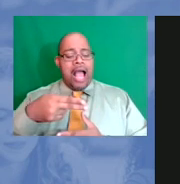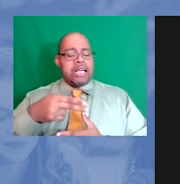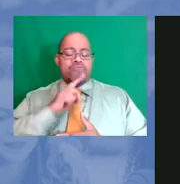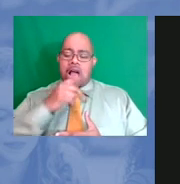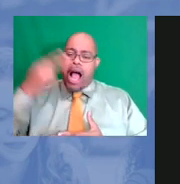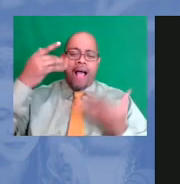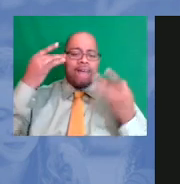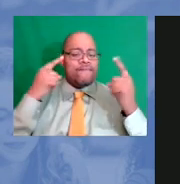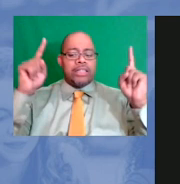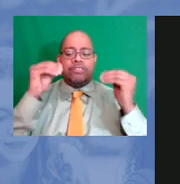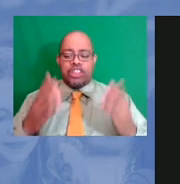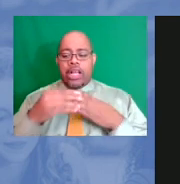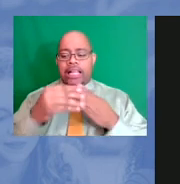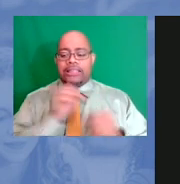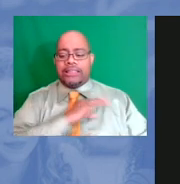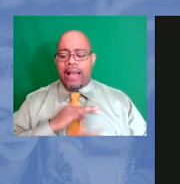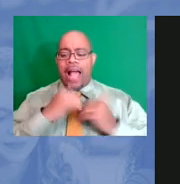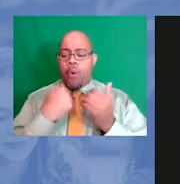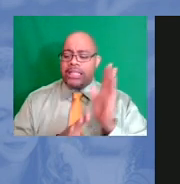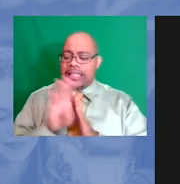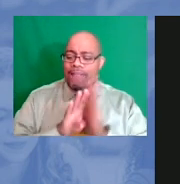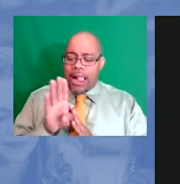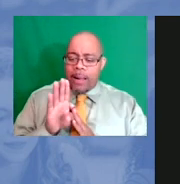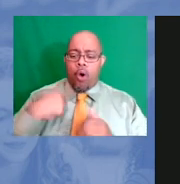HOW ARE WE GOING TO DEVELOP OR WORKFORCE TO BE ABLE TO SUPPORT OUR STUDENTS ADEQUATELY